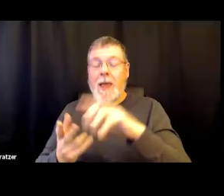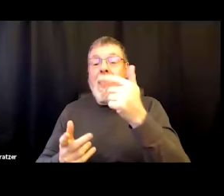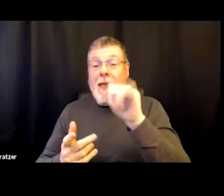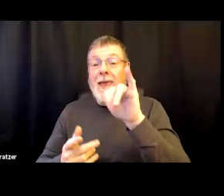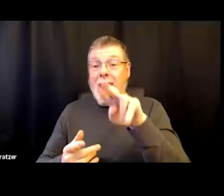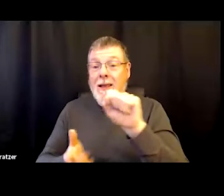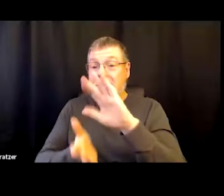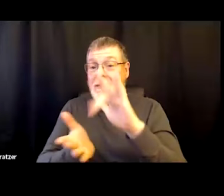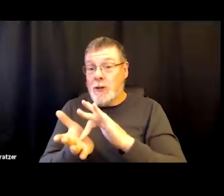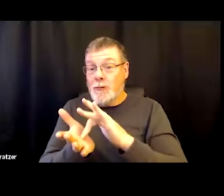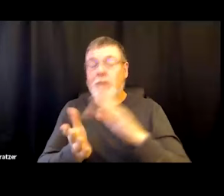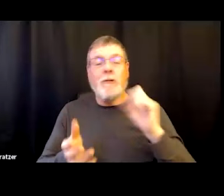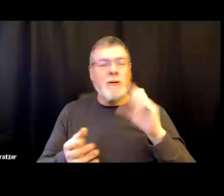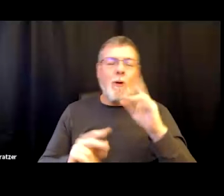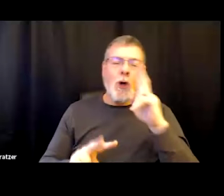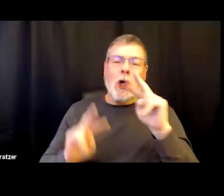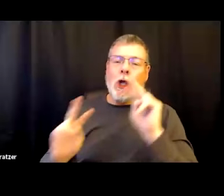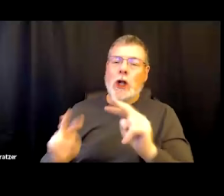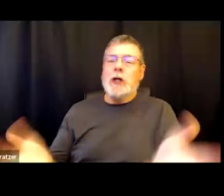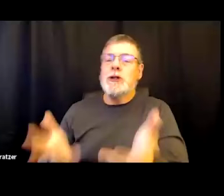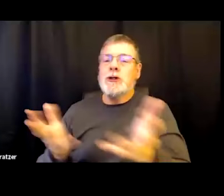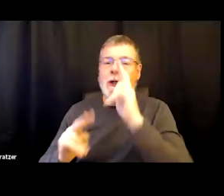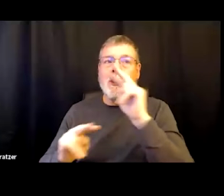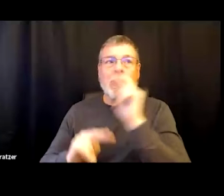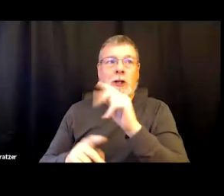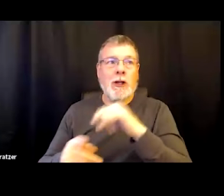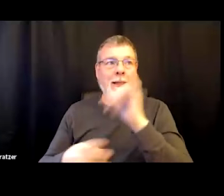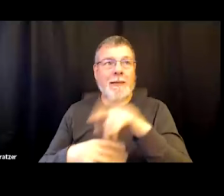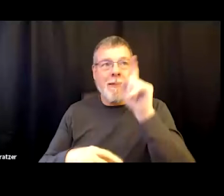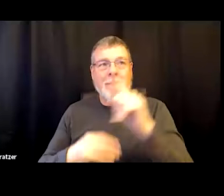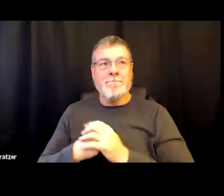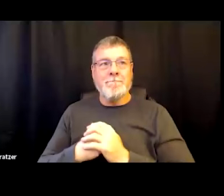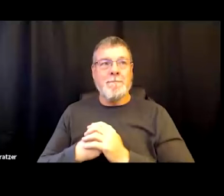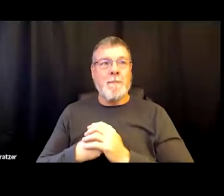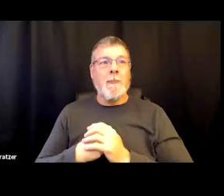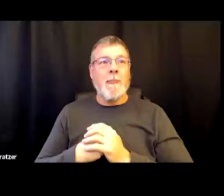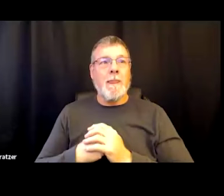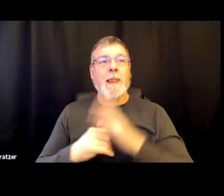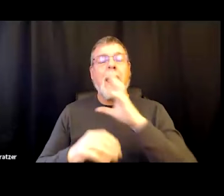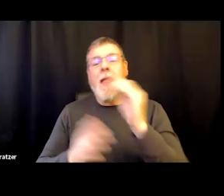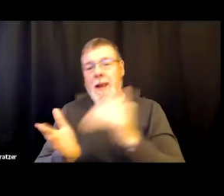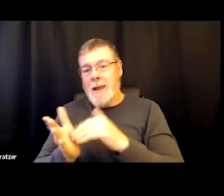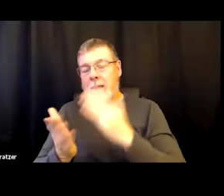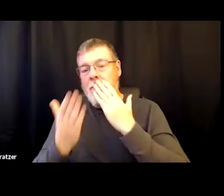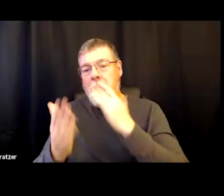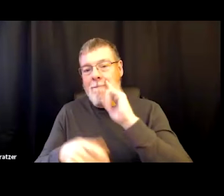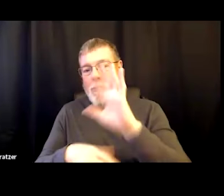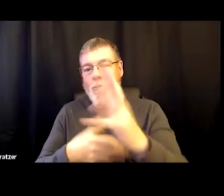So just encourage you to take a look at the new ICATi website as well. And then of course, thank you for your involvement today